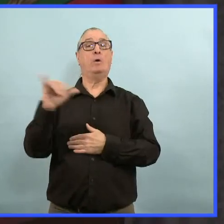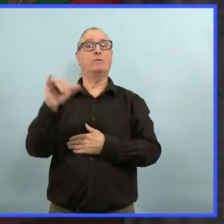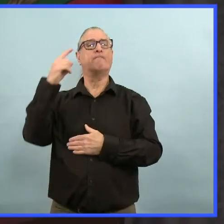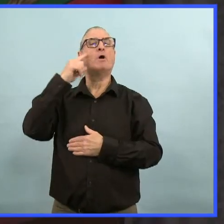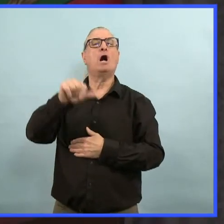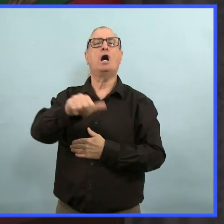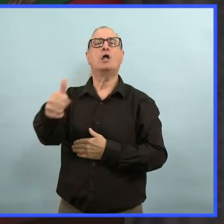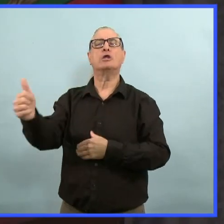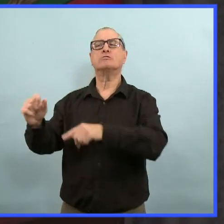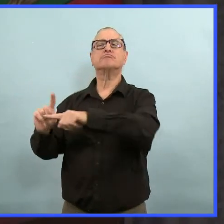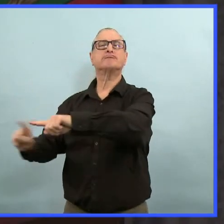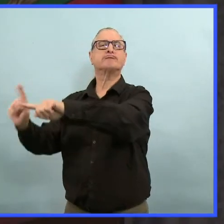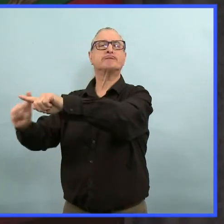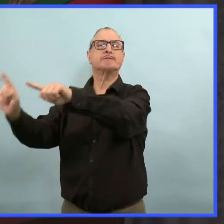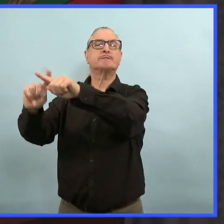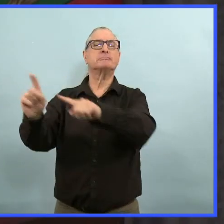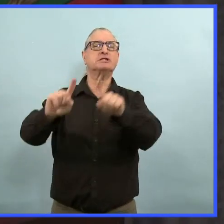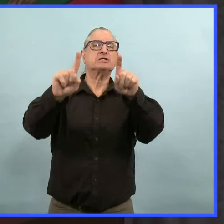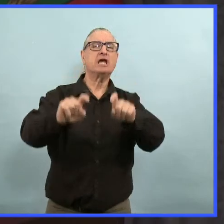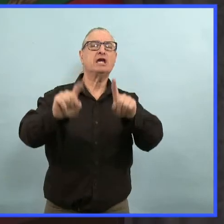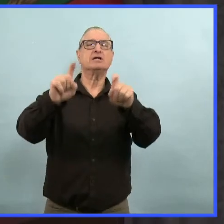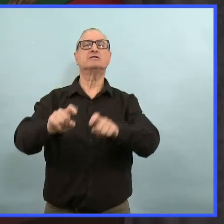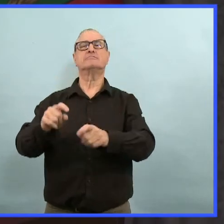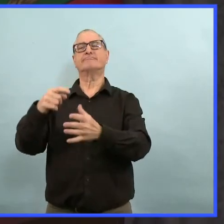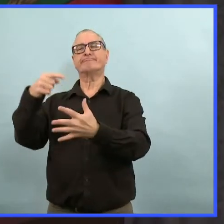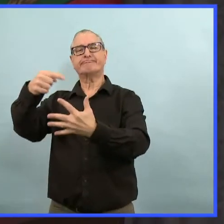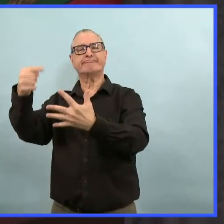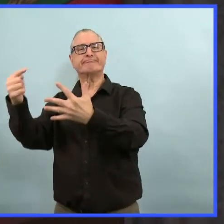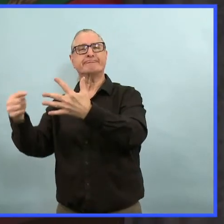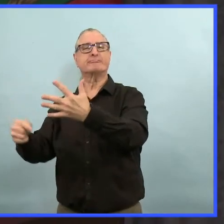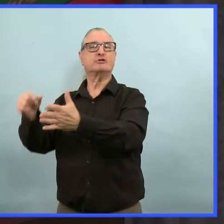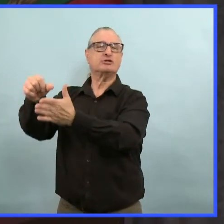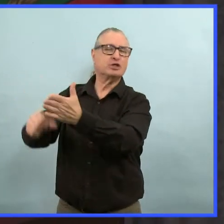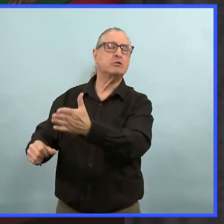to discuss this approach further i will now pass it over to david mateer